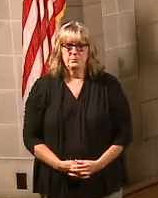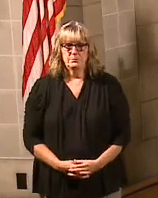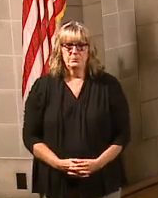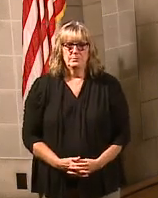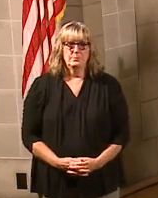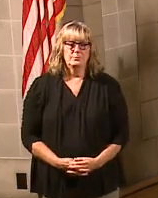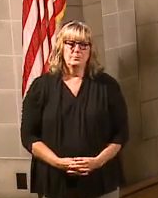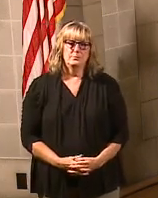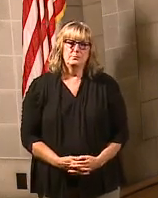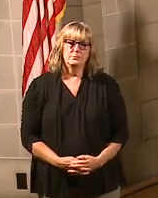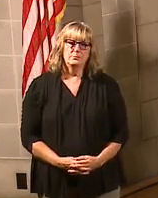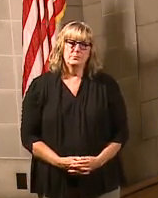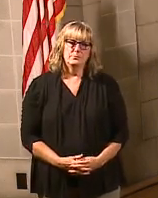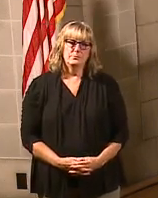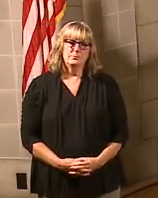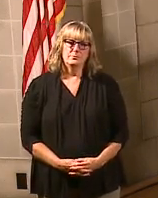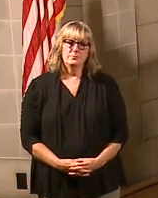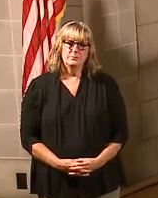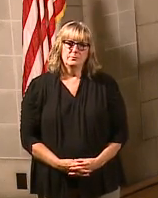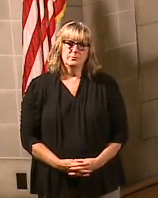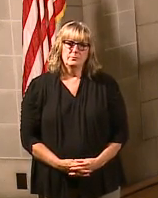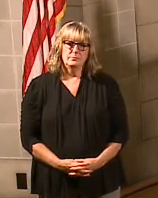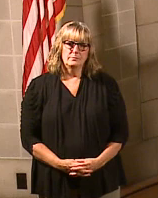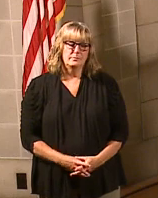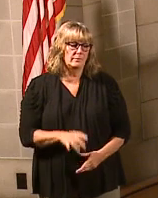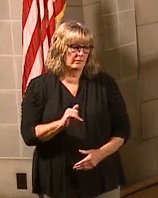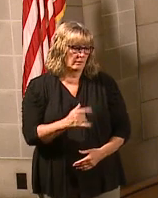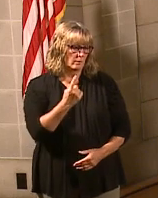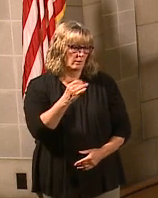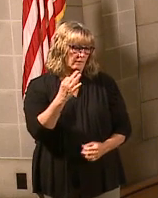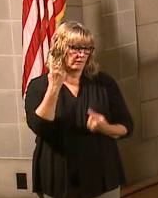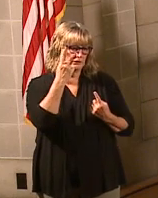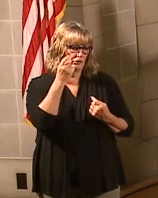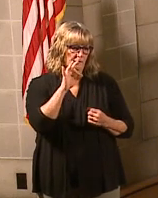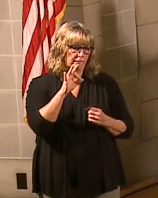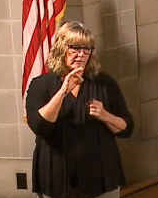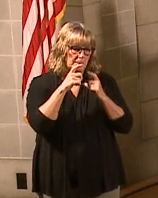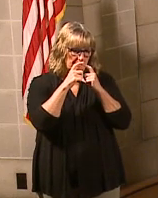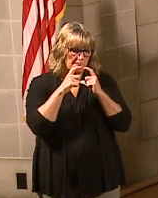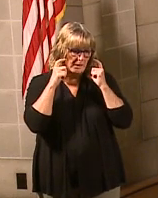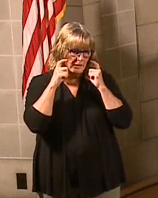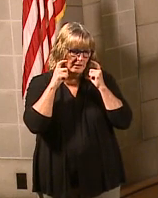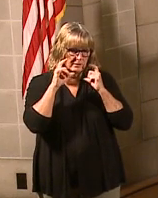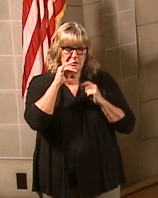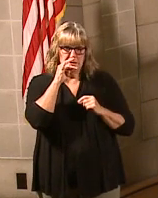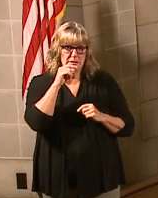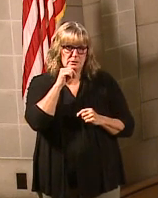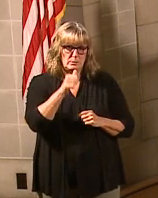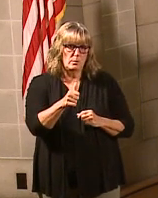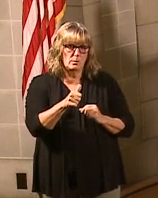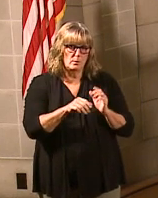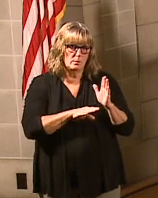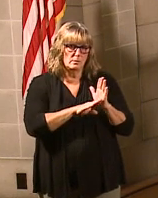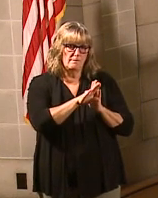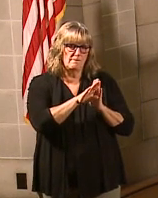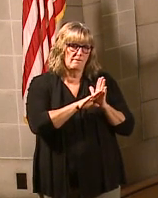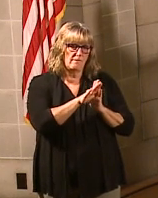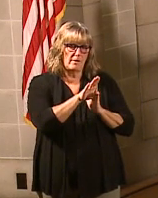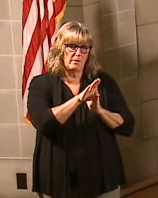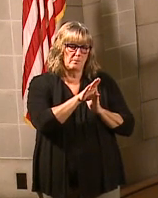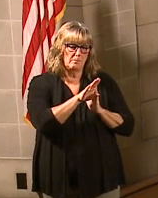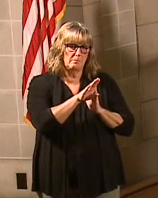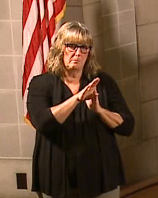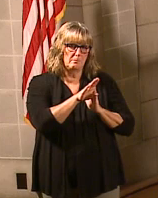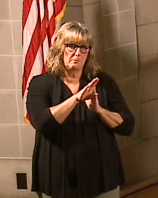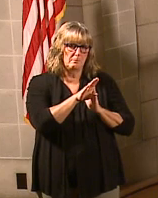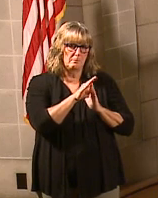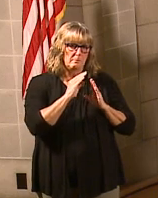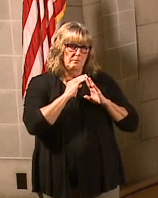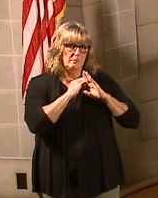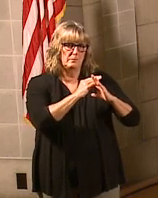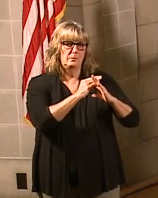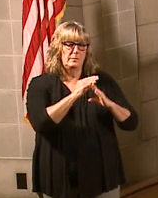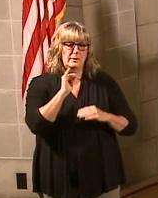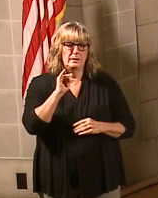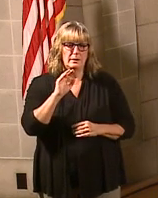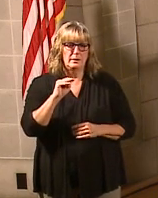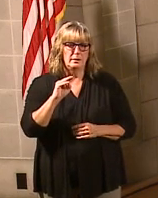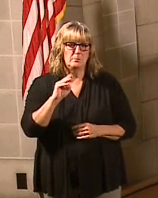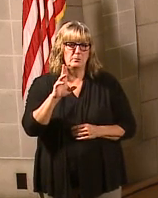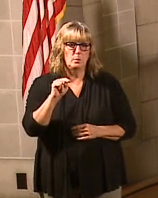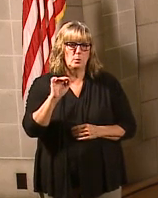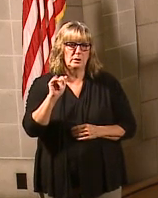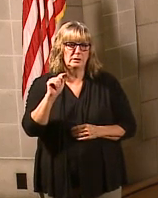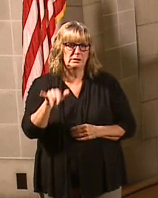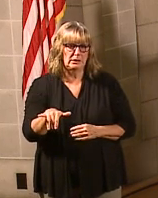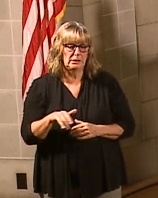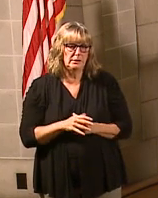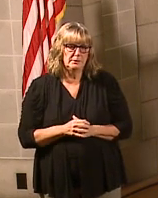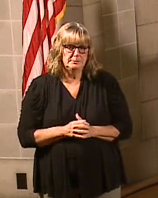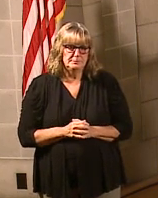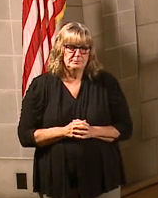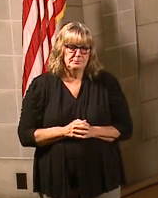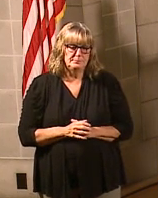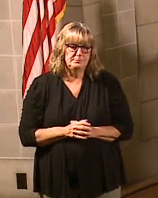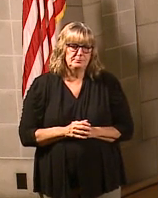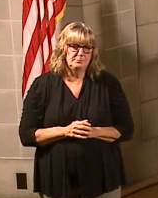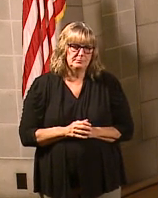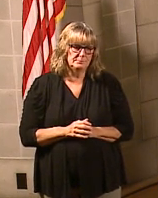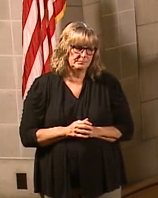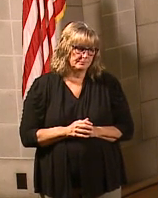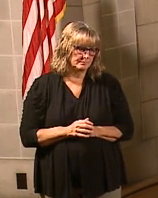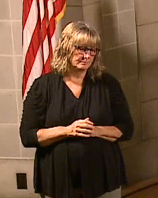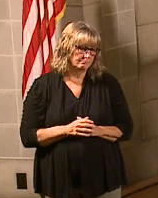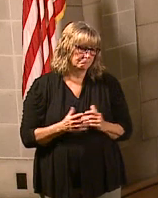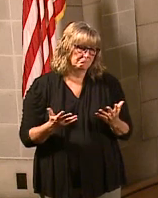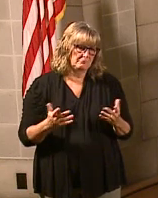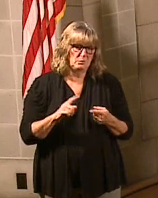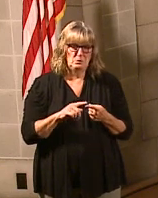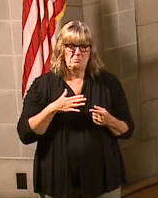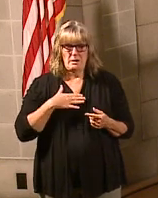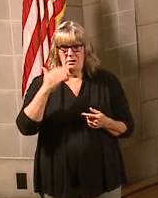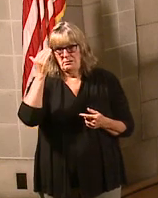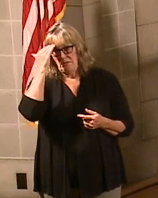CAN'T GIVE YOU ANY DATA ON THAT